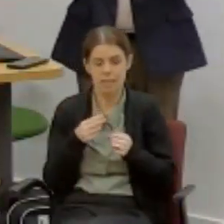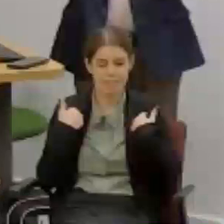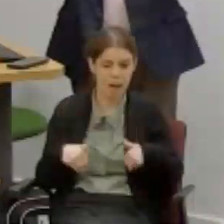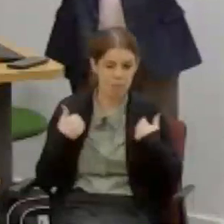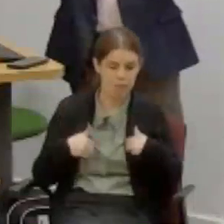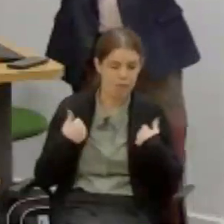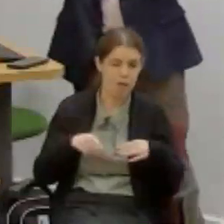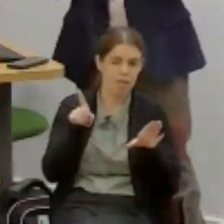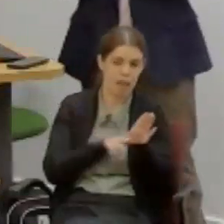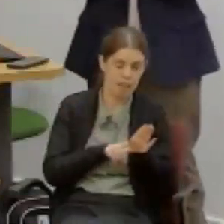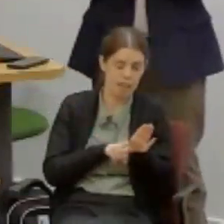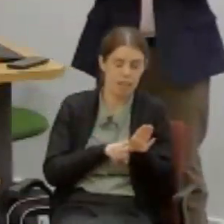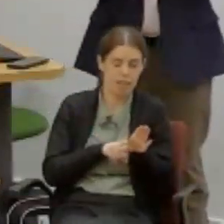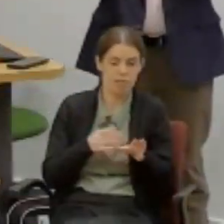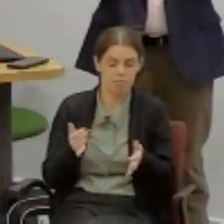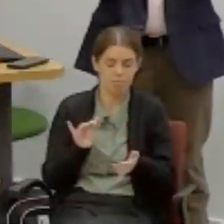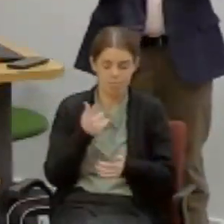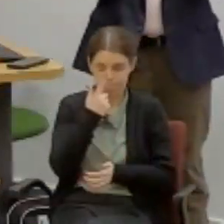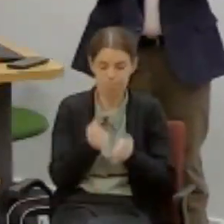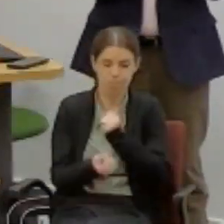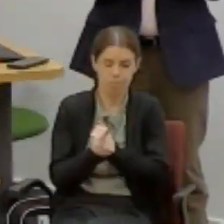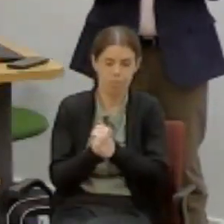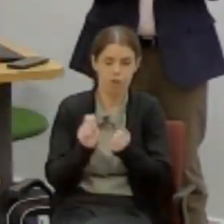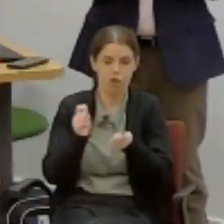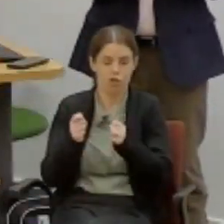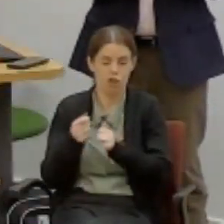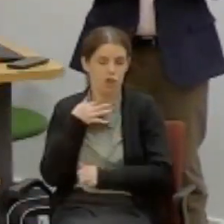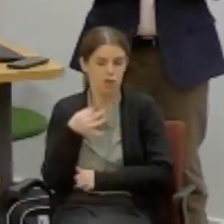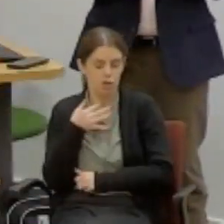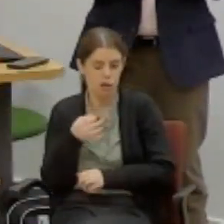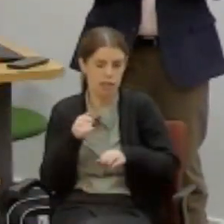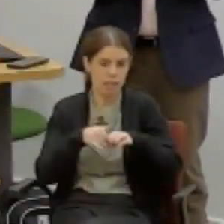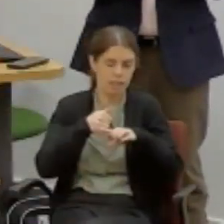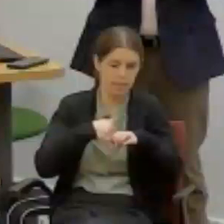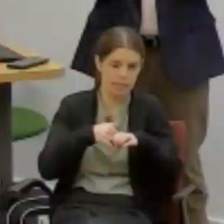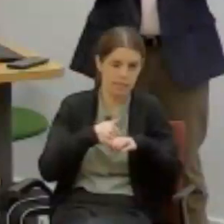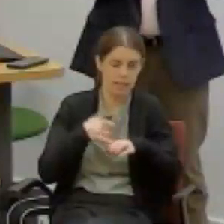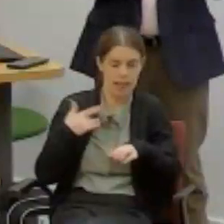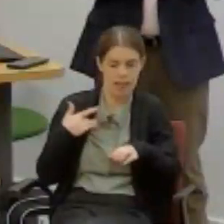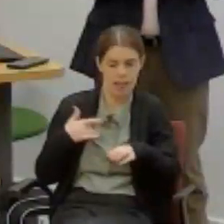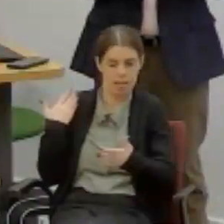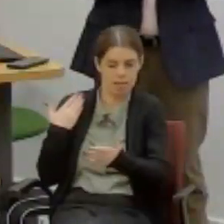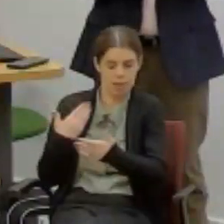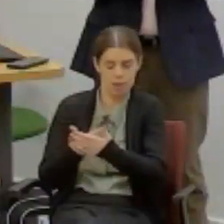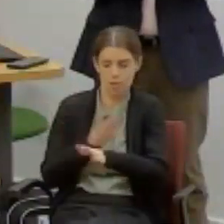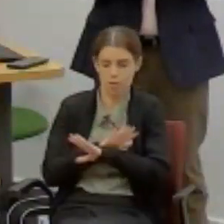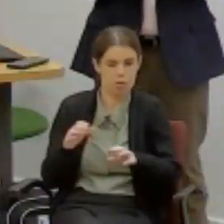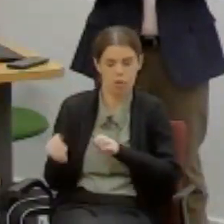sport so-called mild injury, but changing a risk of disease lifelong. We haven't got good strong evidence for that just yet.